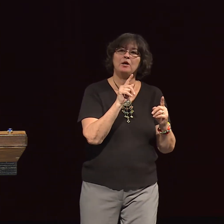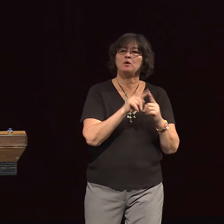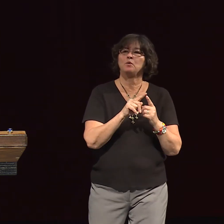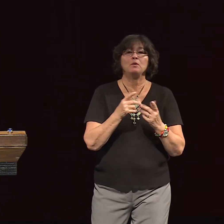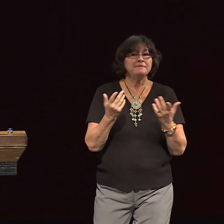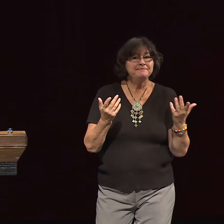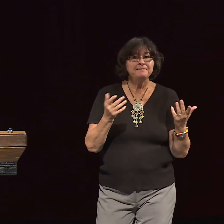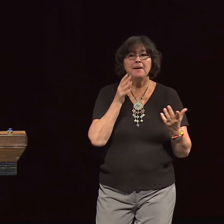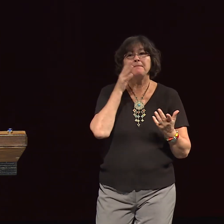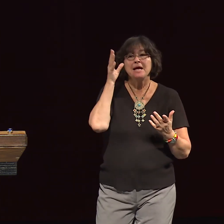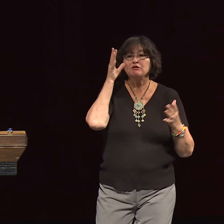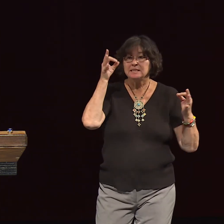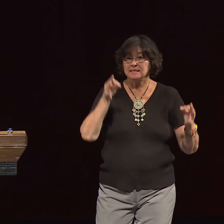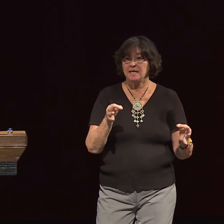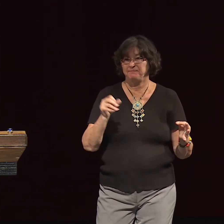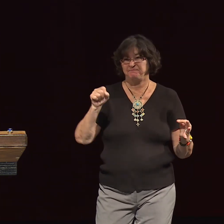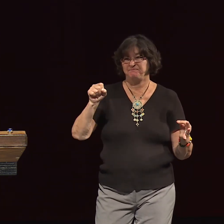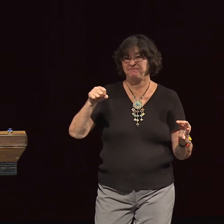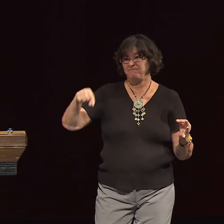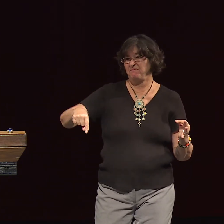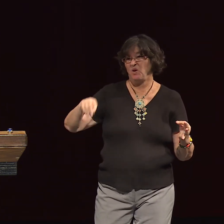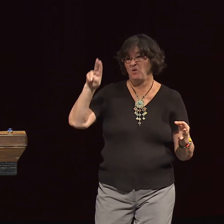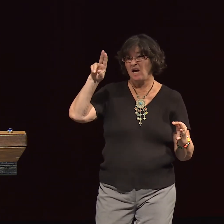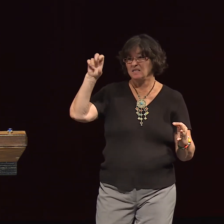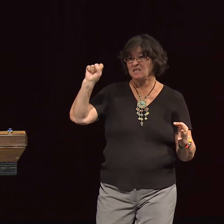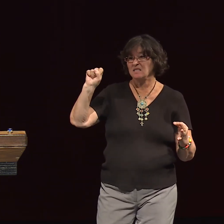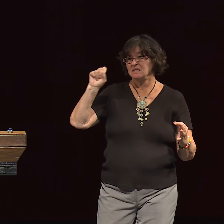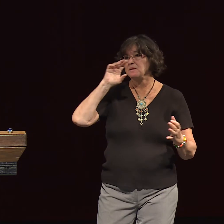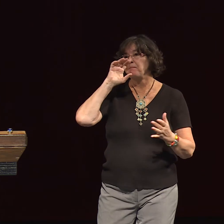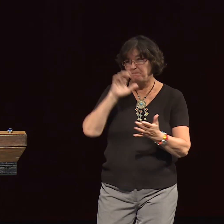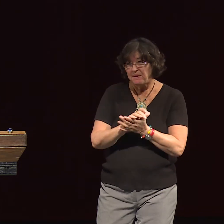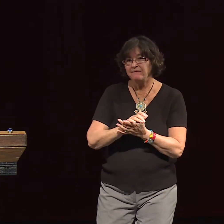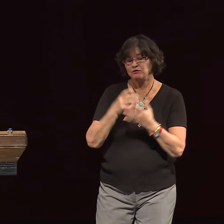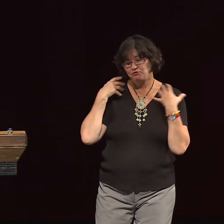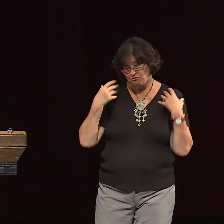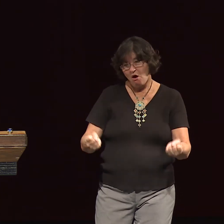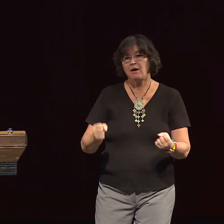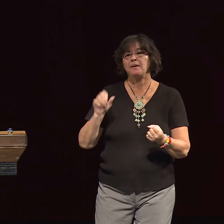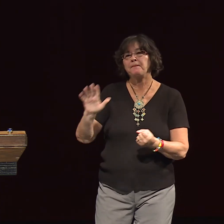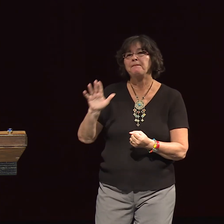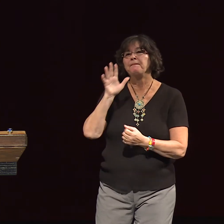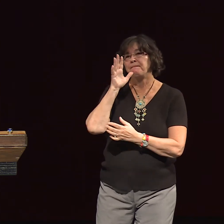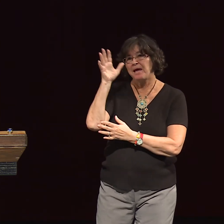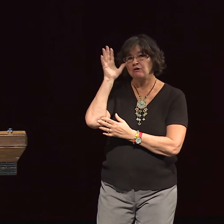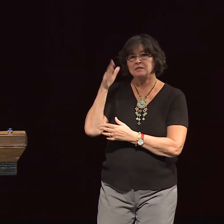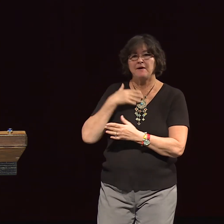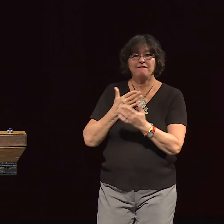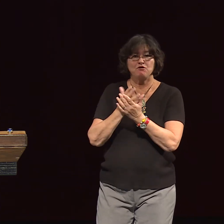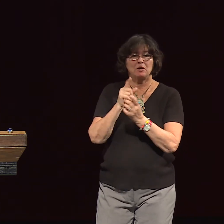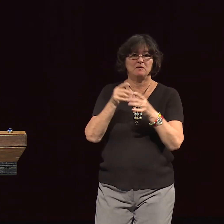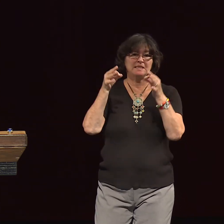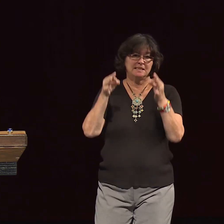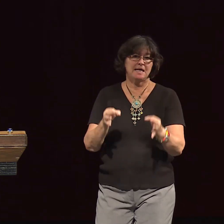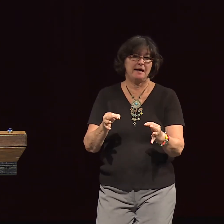And that goes back to is this the parents' decision? In the United States, people strongly believe